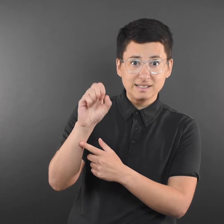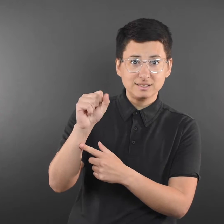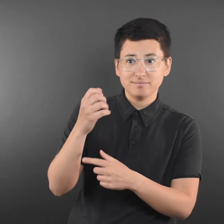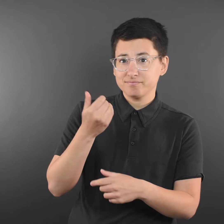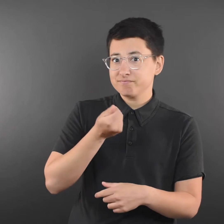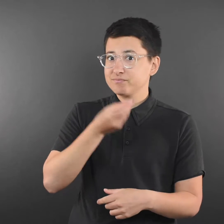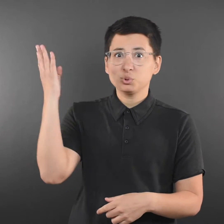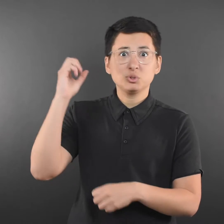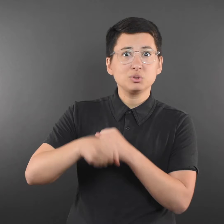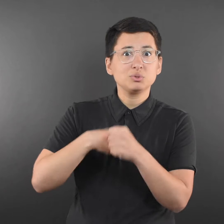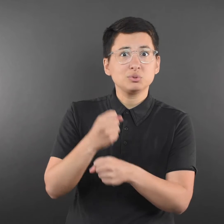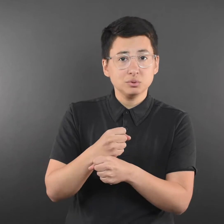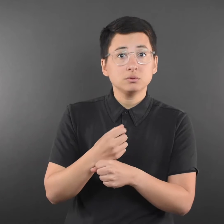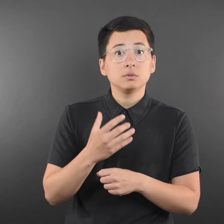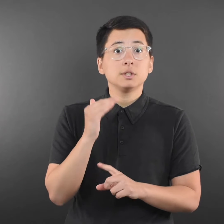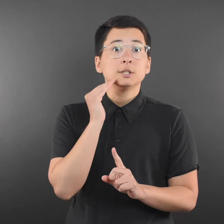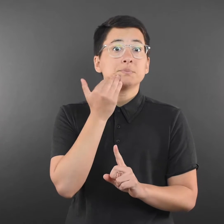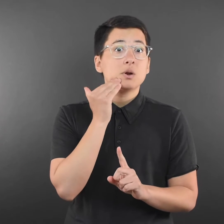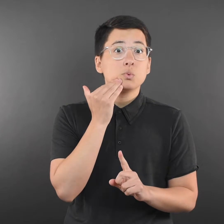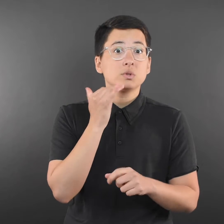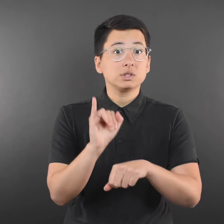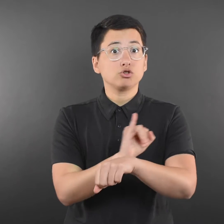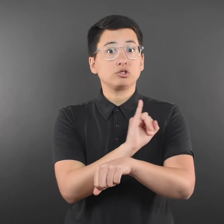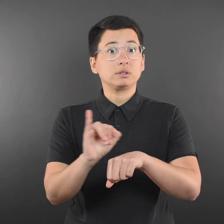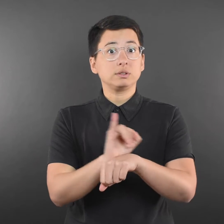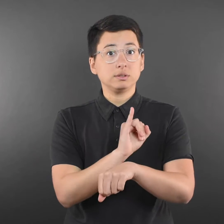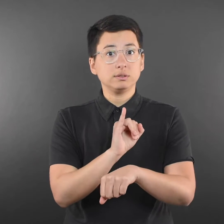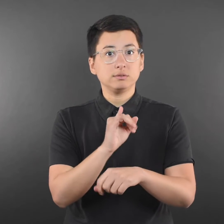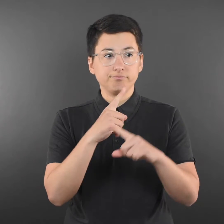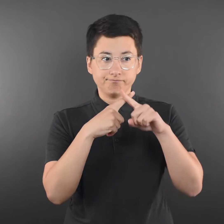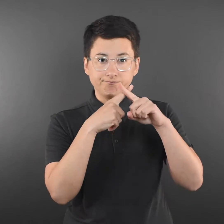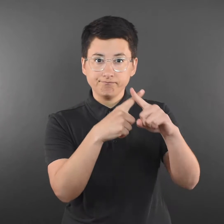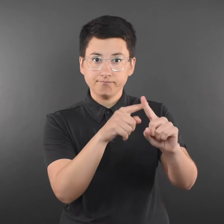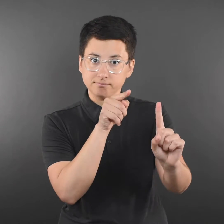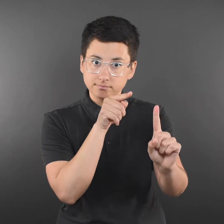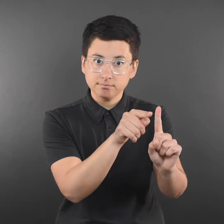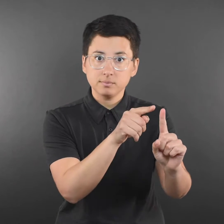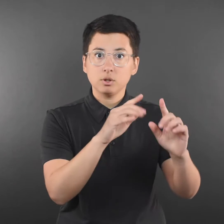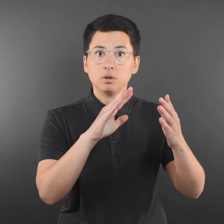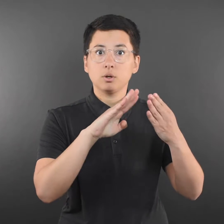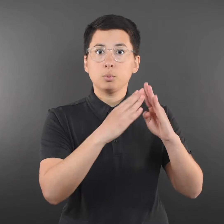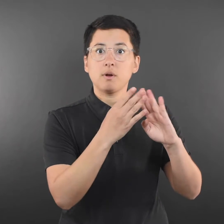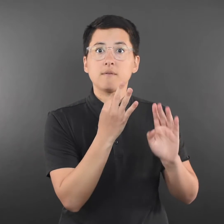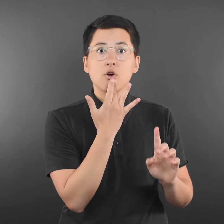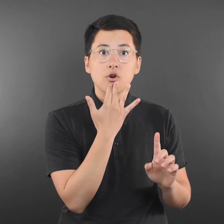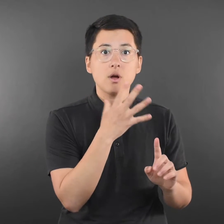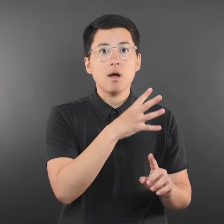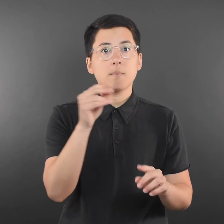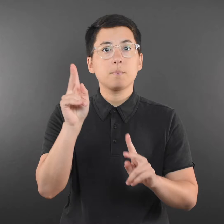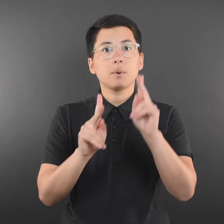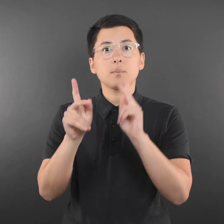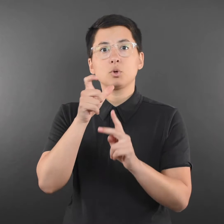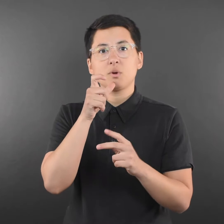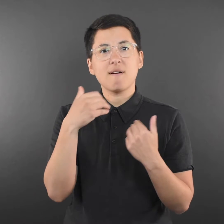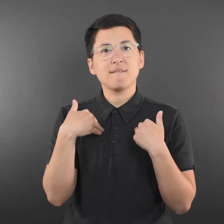For decades, the tobacco industry has targeted communities of color and people who are stressed and struggling.